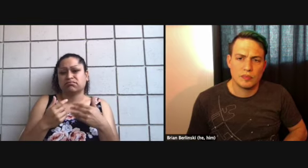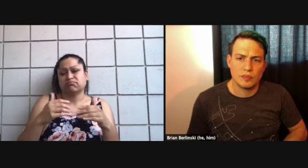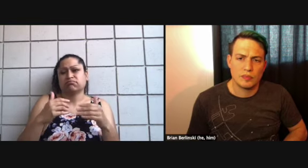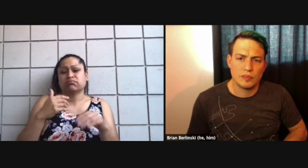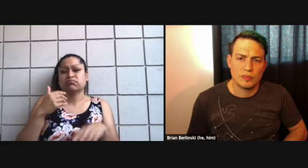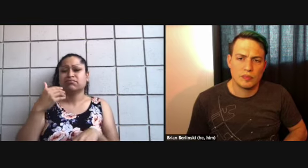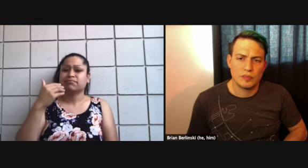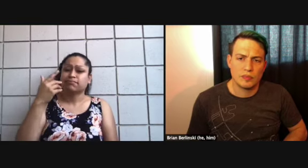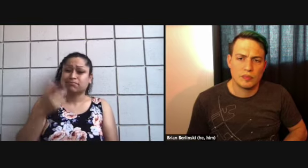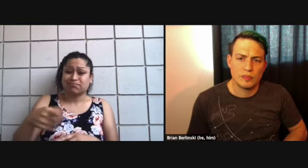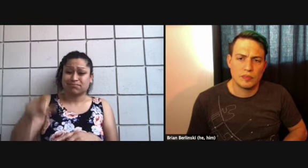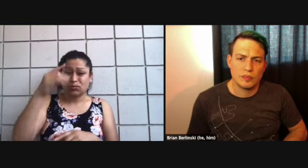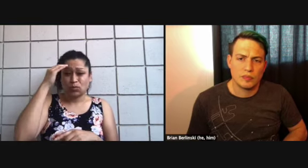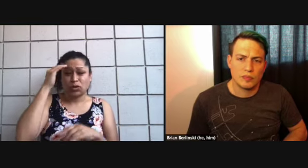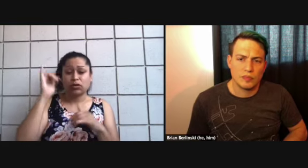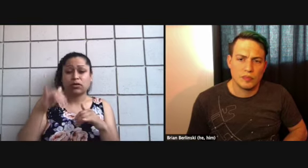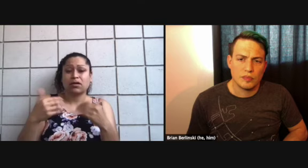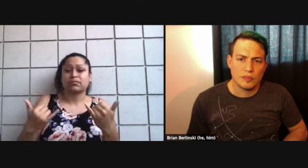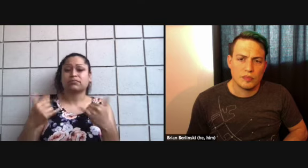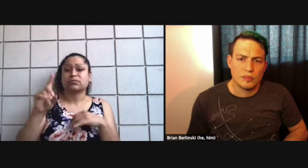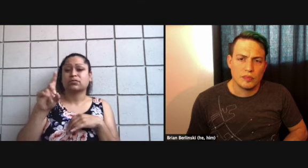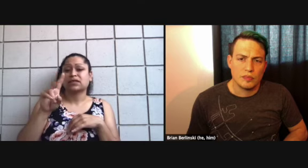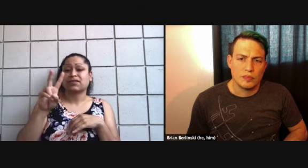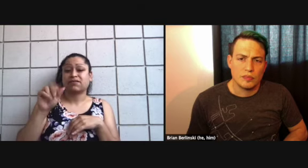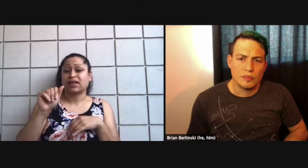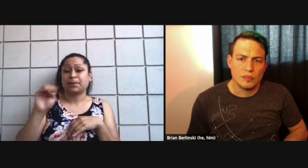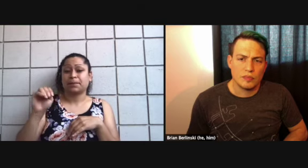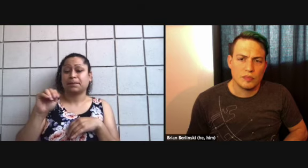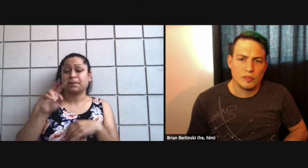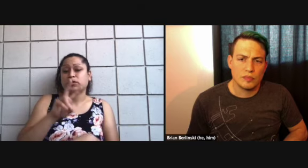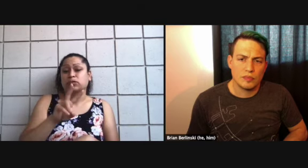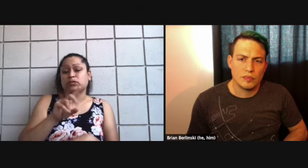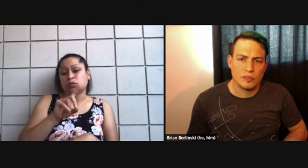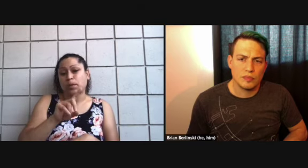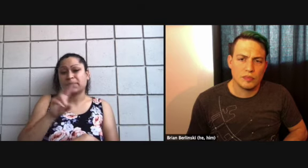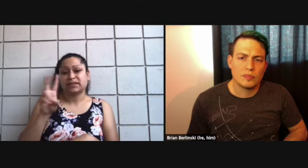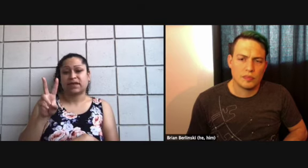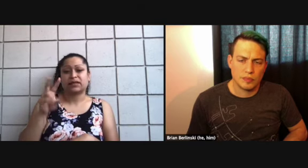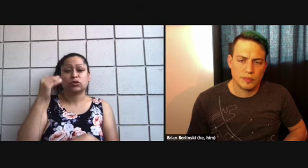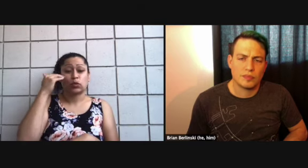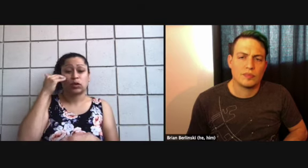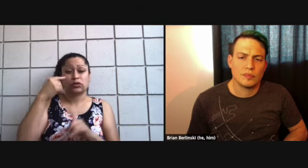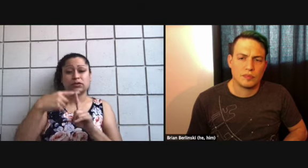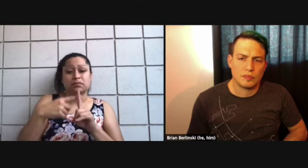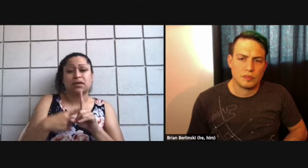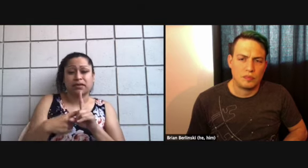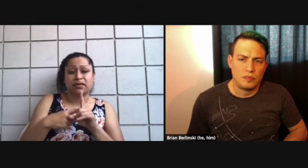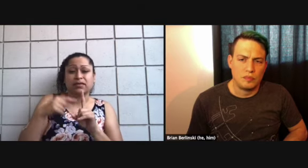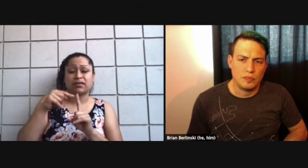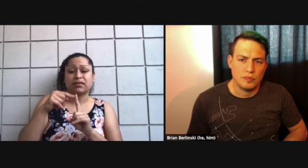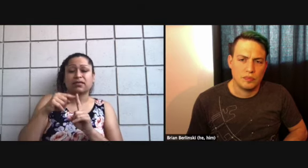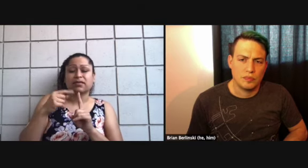Some of you may be aware that this month is Domestic Violence Awareness Month (DVAM).